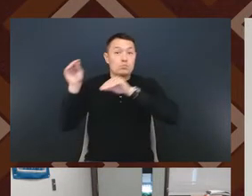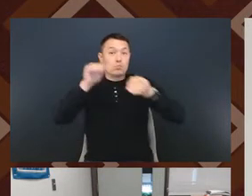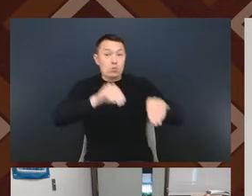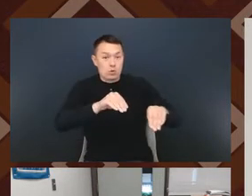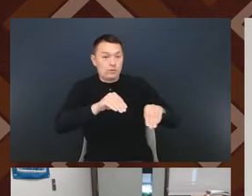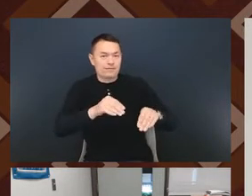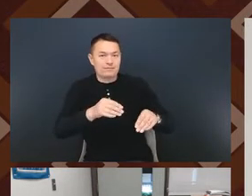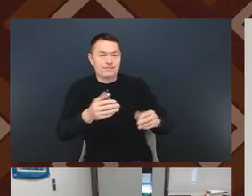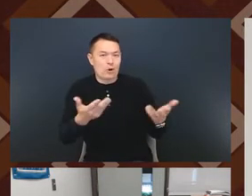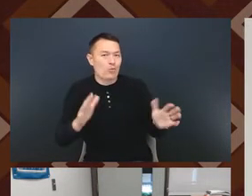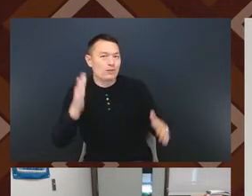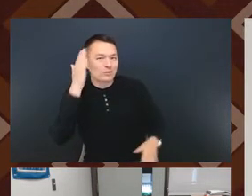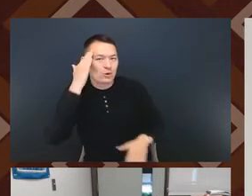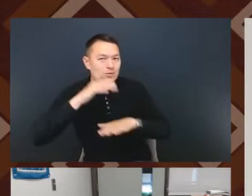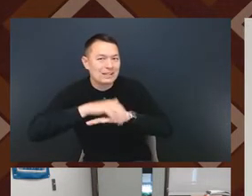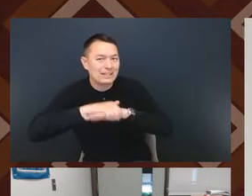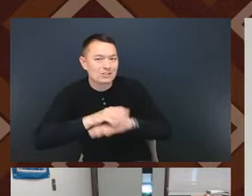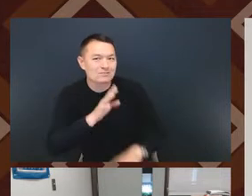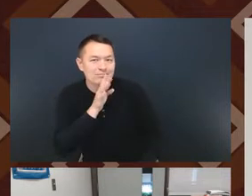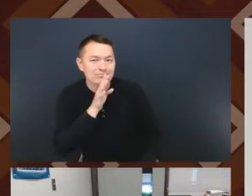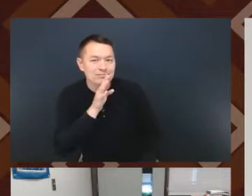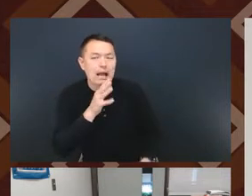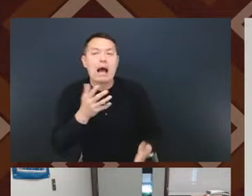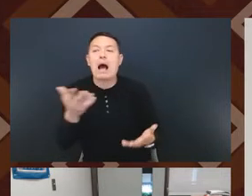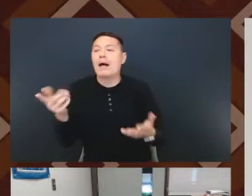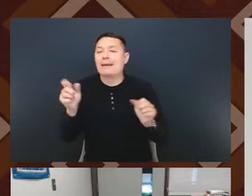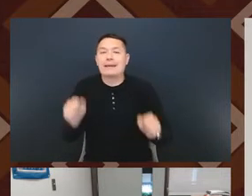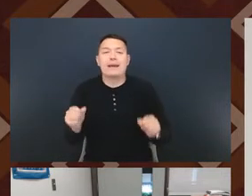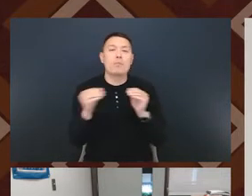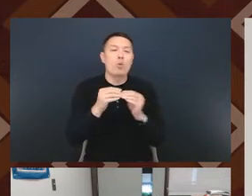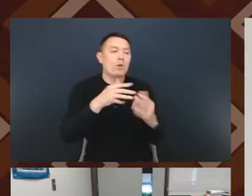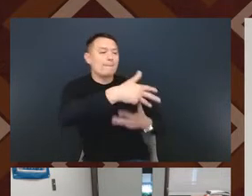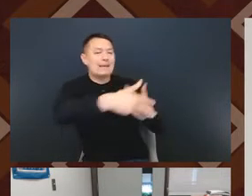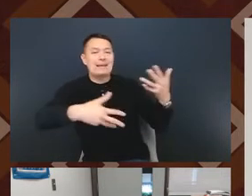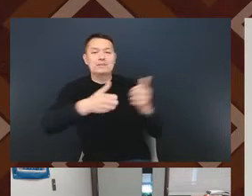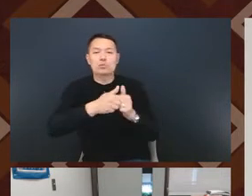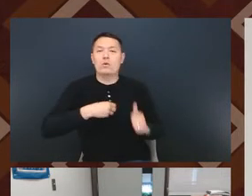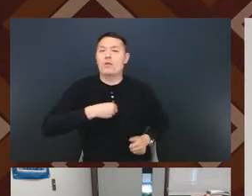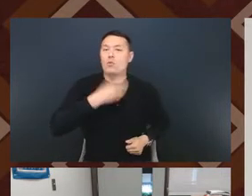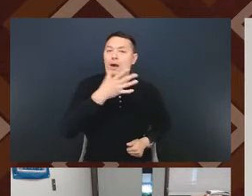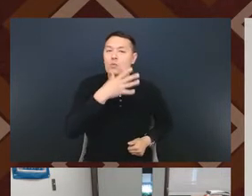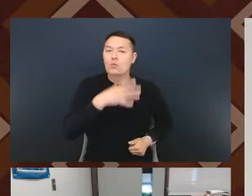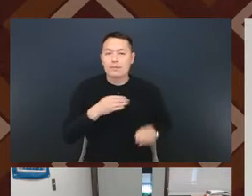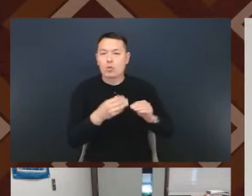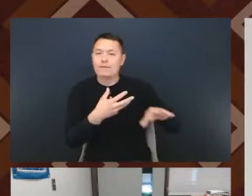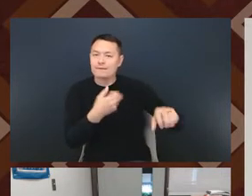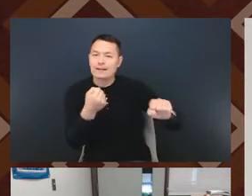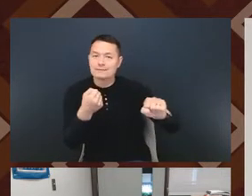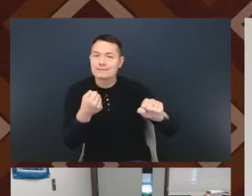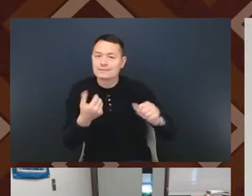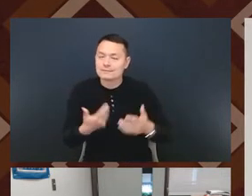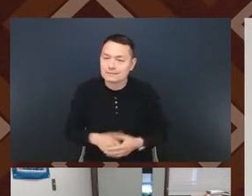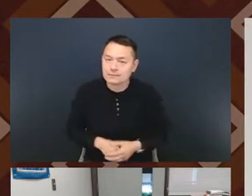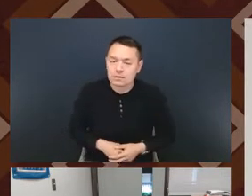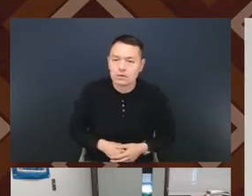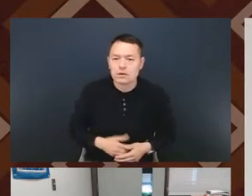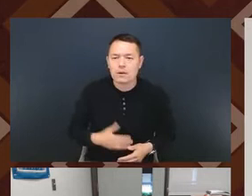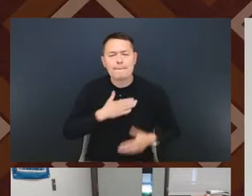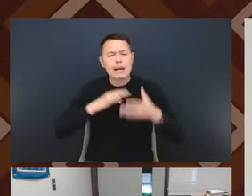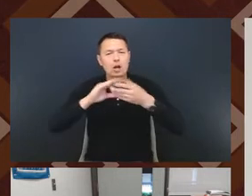and I think that allowed them to mix with the white woman more readily. Um, my comment on that goes back